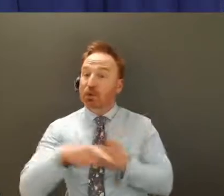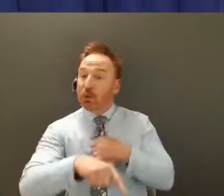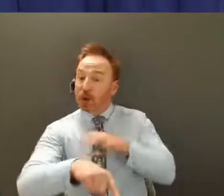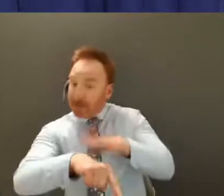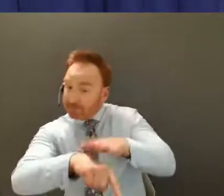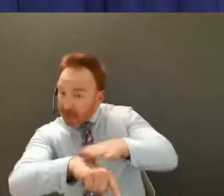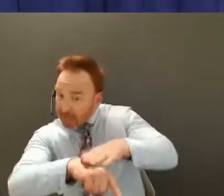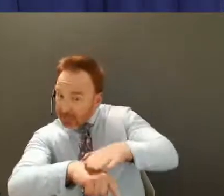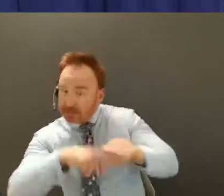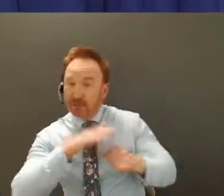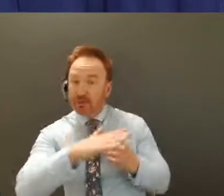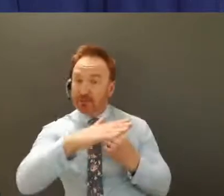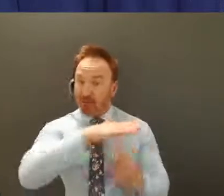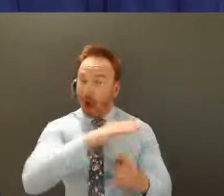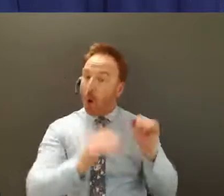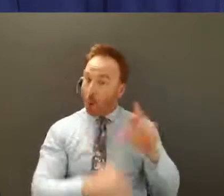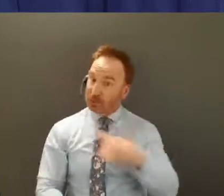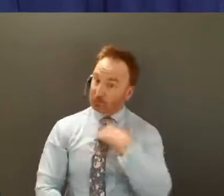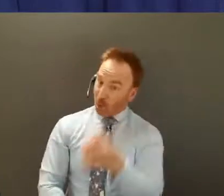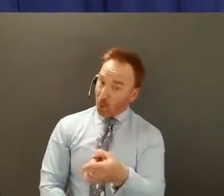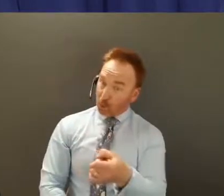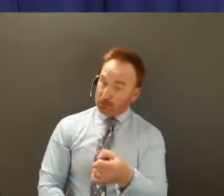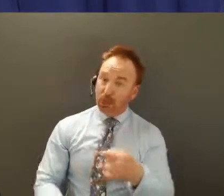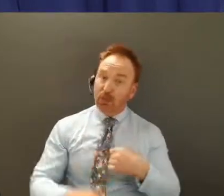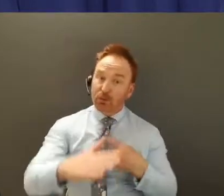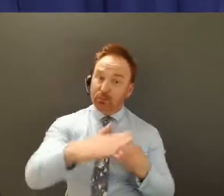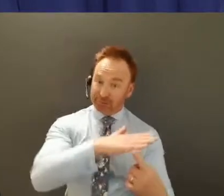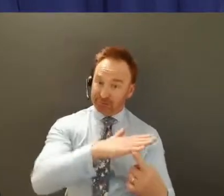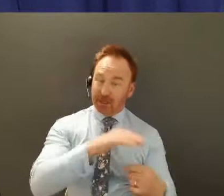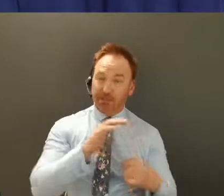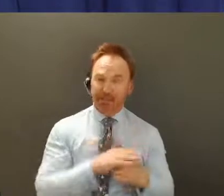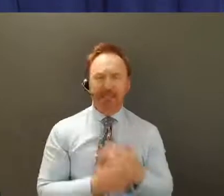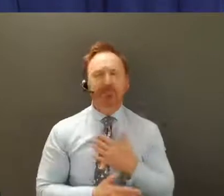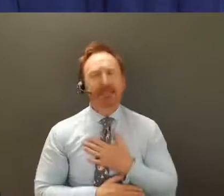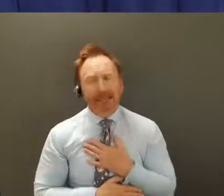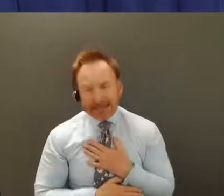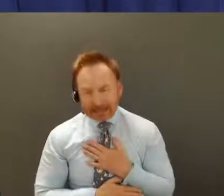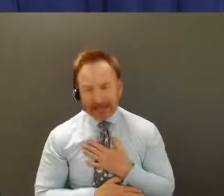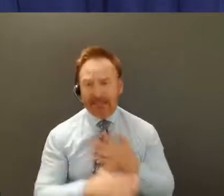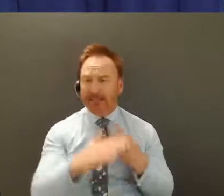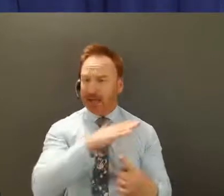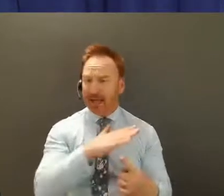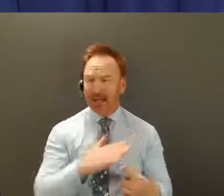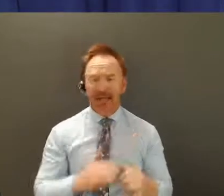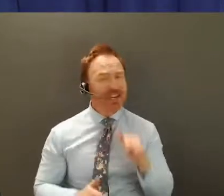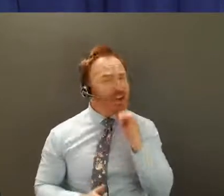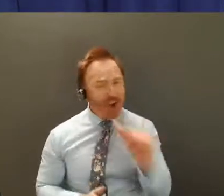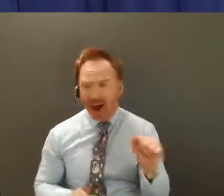If you are sick, self isolate and arrange for assessed especially if you are not yet